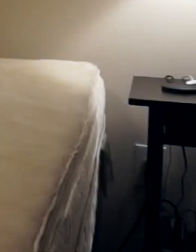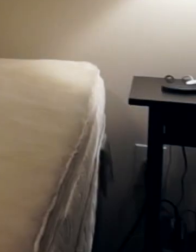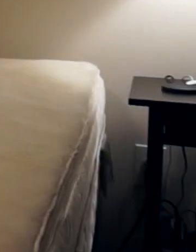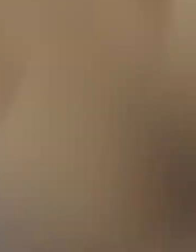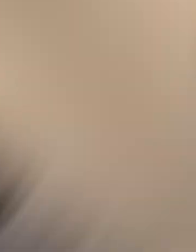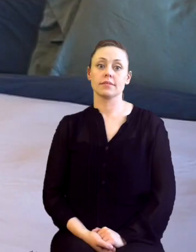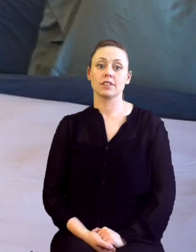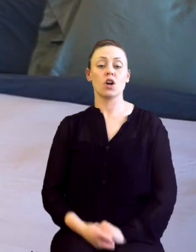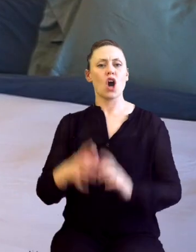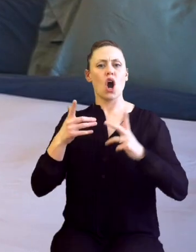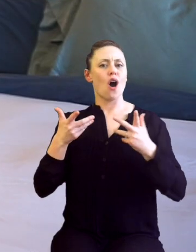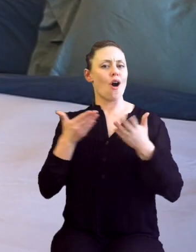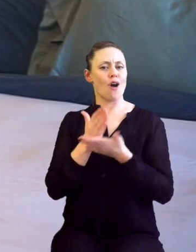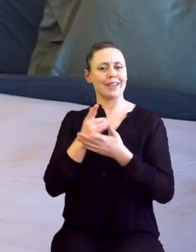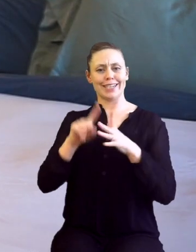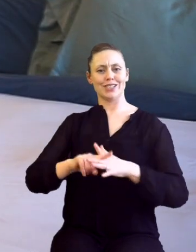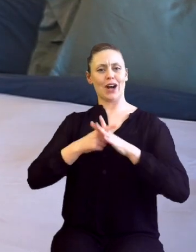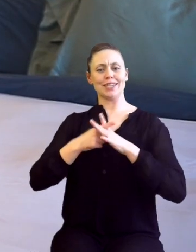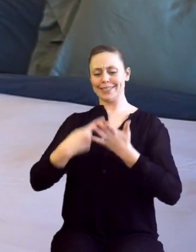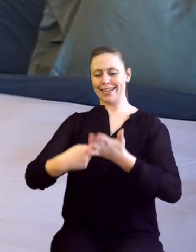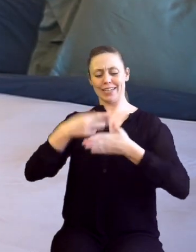All right, so let's talk about our findings when comparing all four